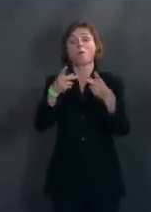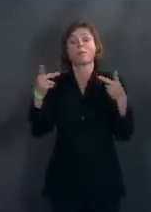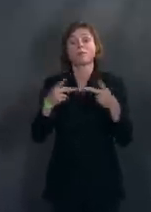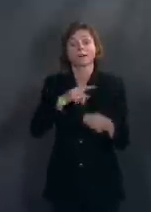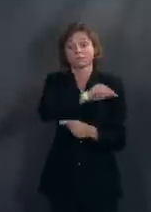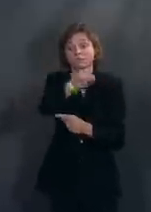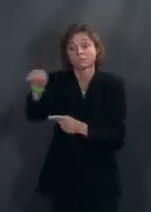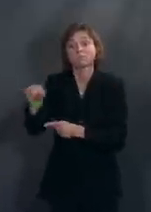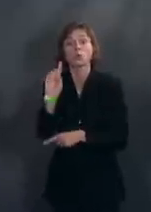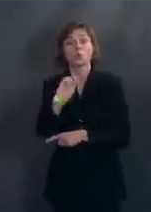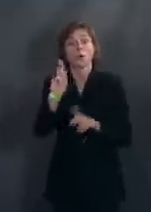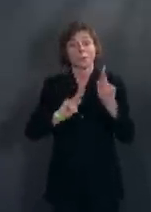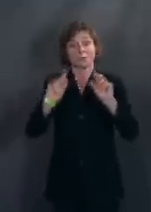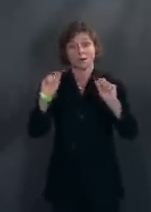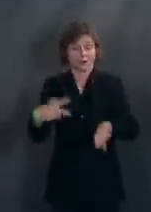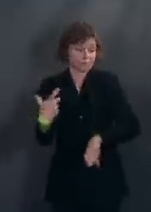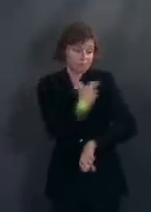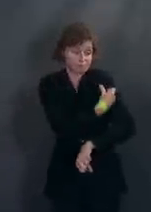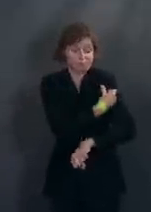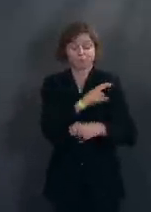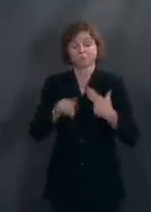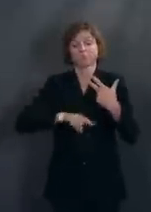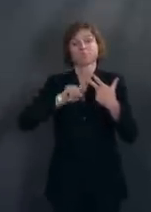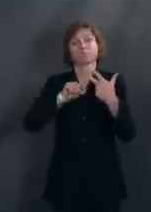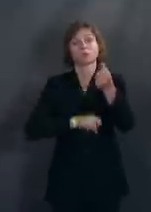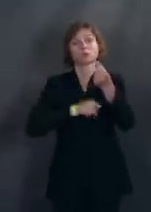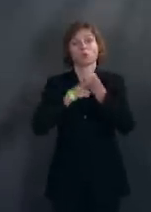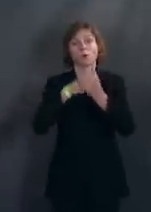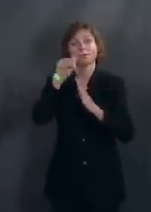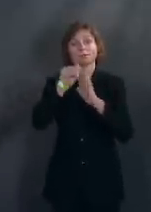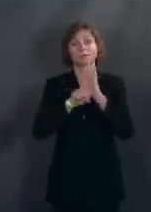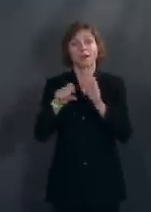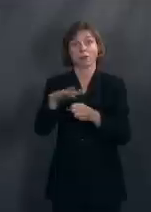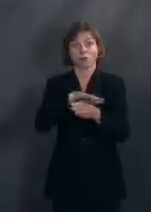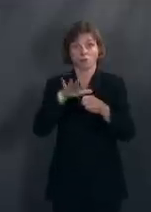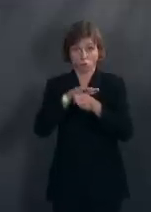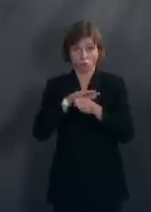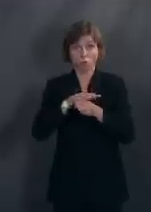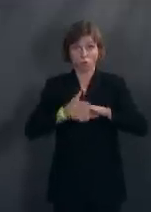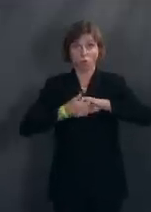And three, supporting state and local partners in their efforts to get needles in arms.